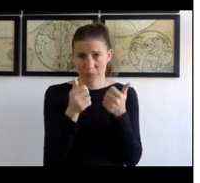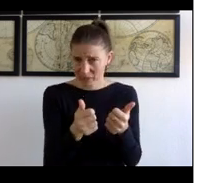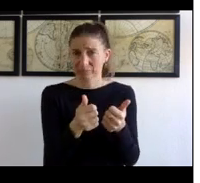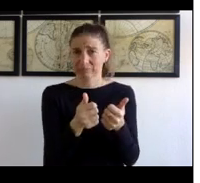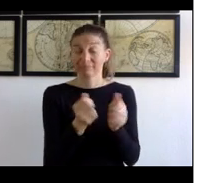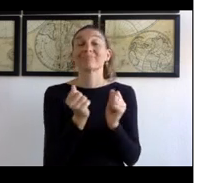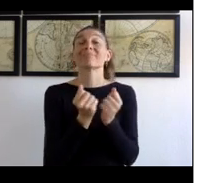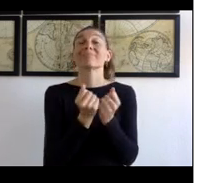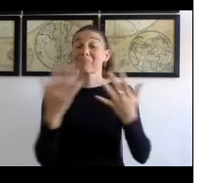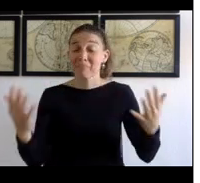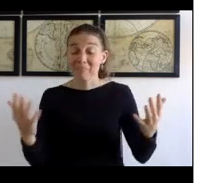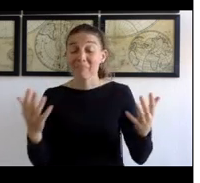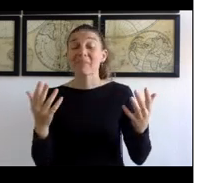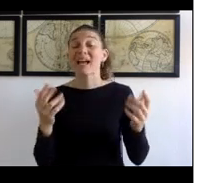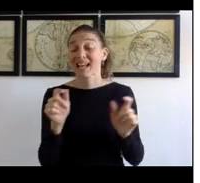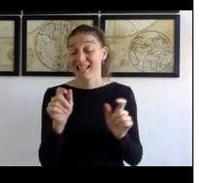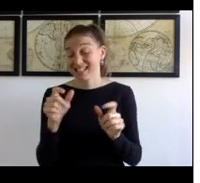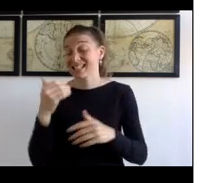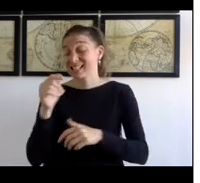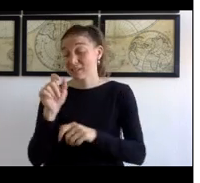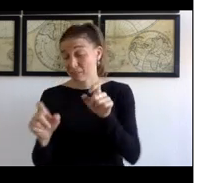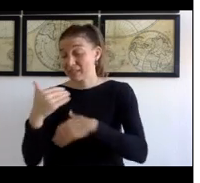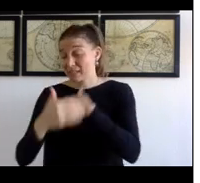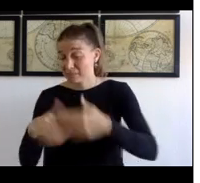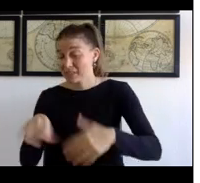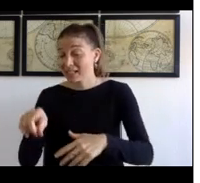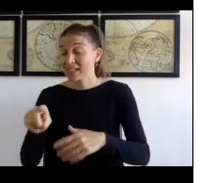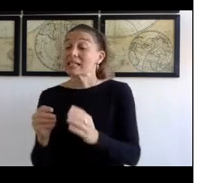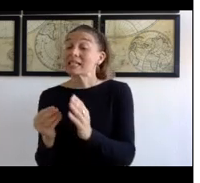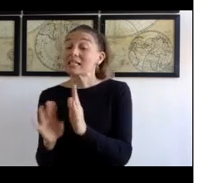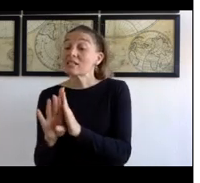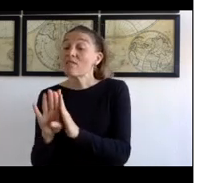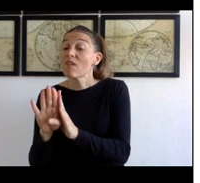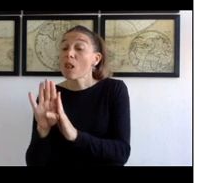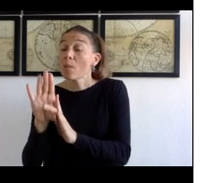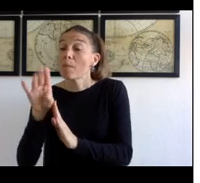in developing countries are employed as contributing family workers,